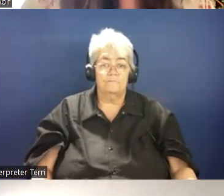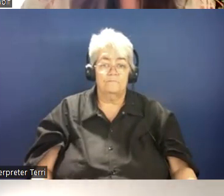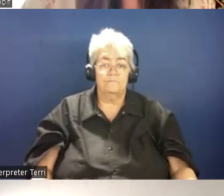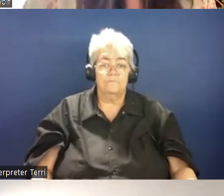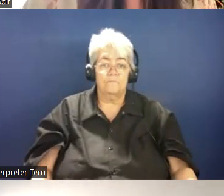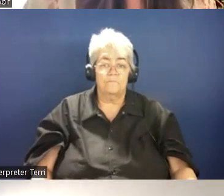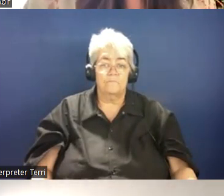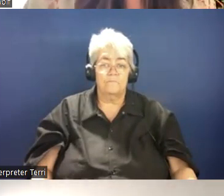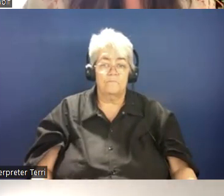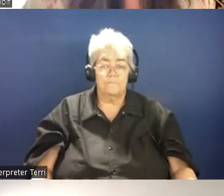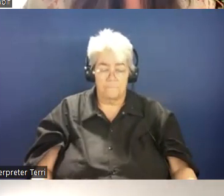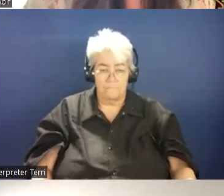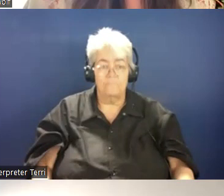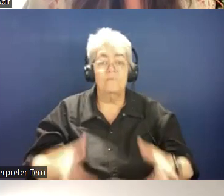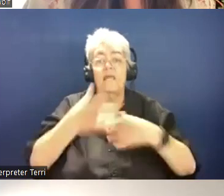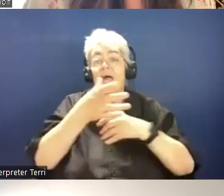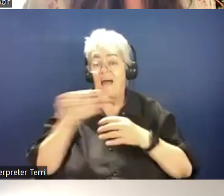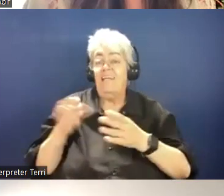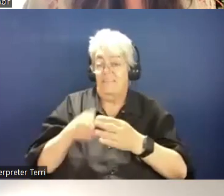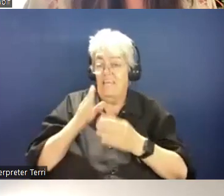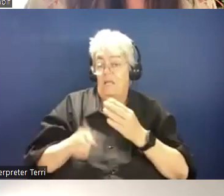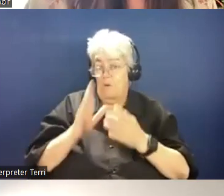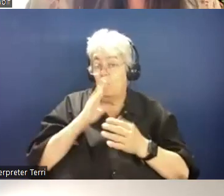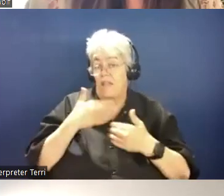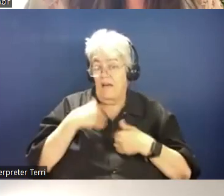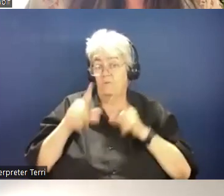We'll also allow for questions at the end, in addition.